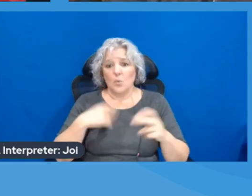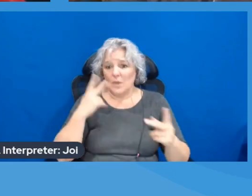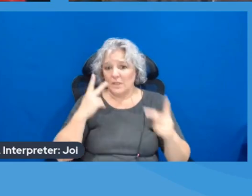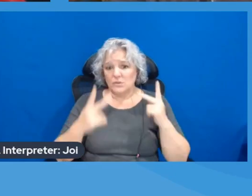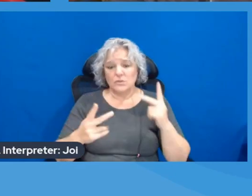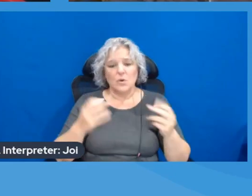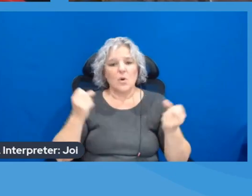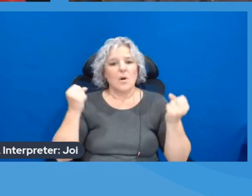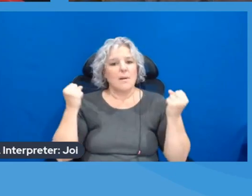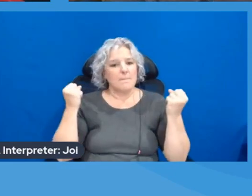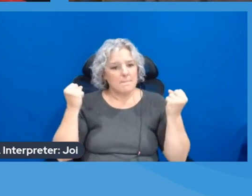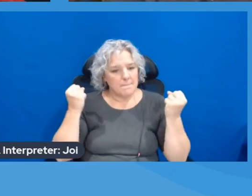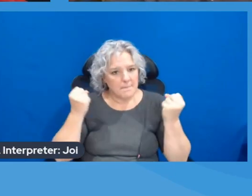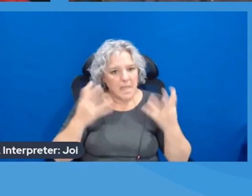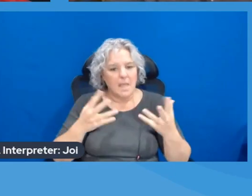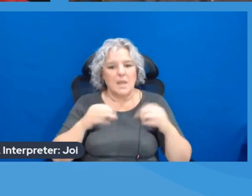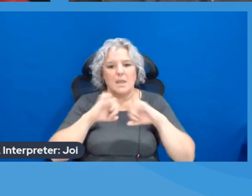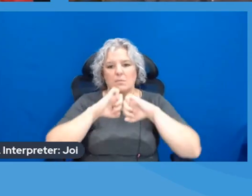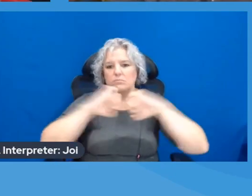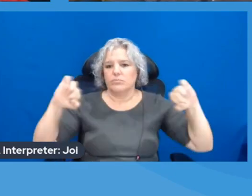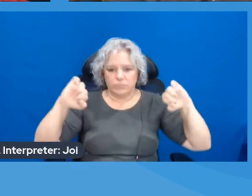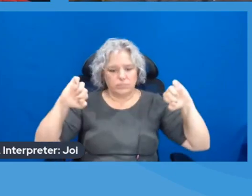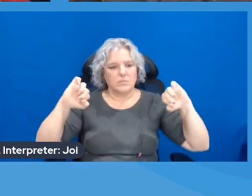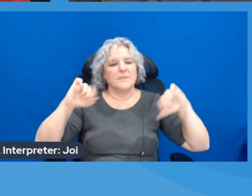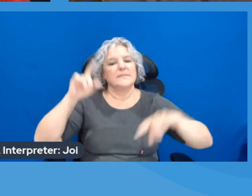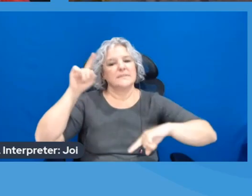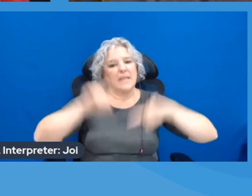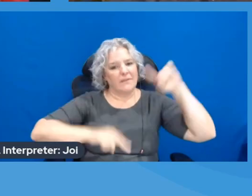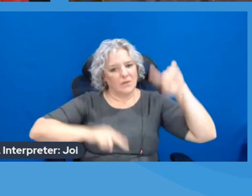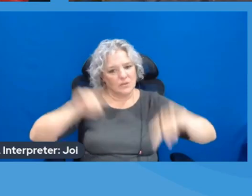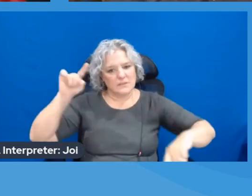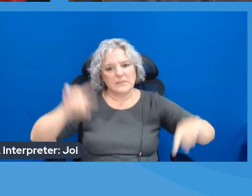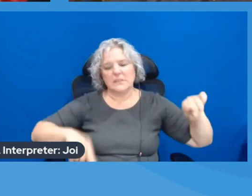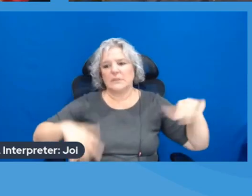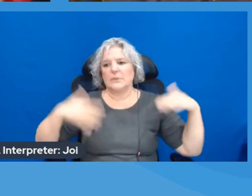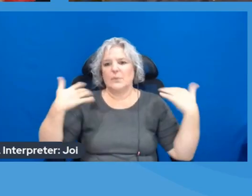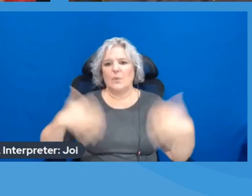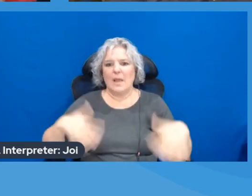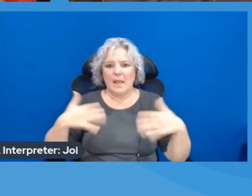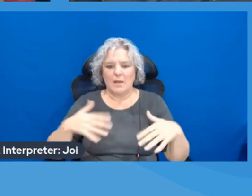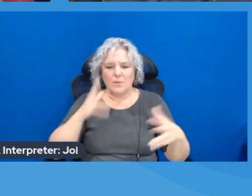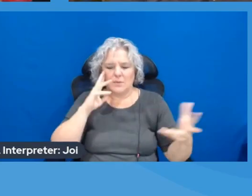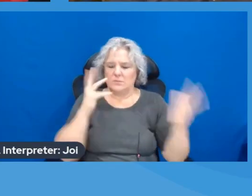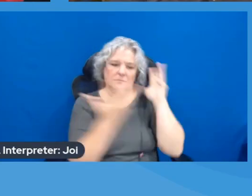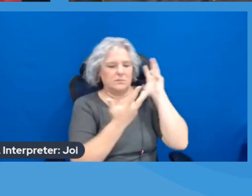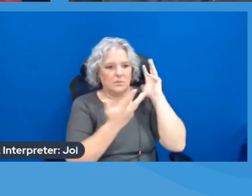we had as groups and communities of people. So when we had to quickly shift to think of platforms